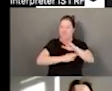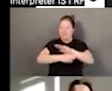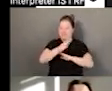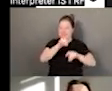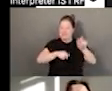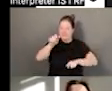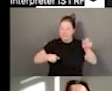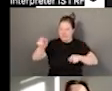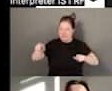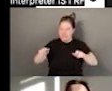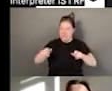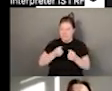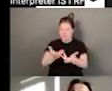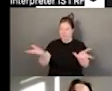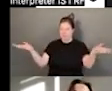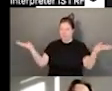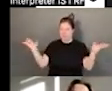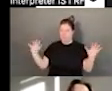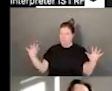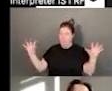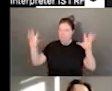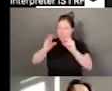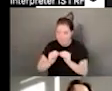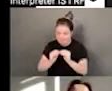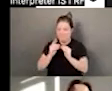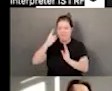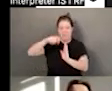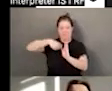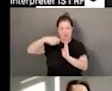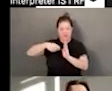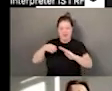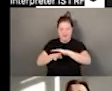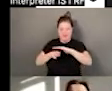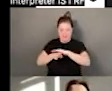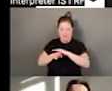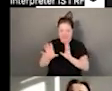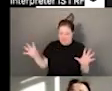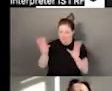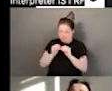together to work on a project on accessibility and a portal. At that time it was early days